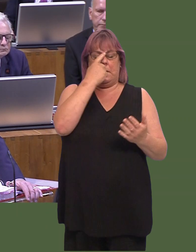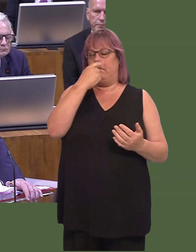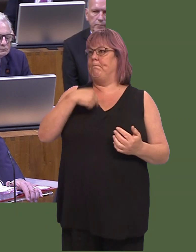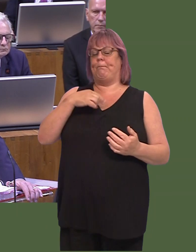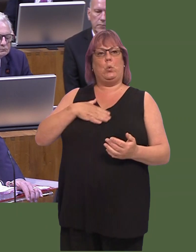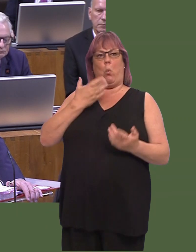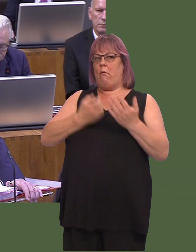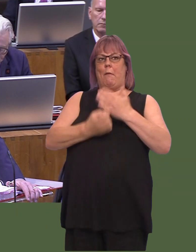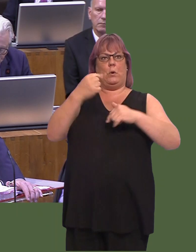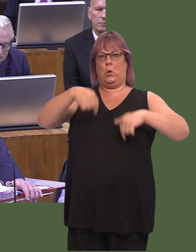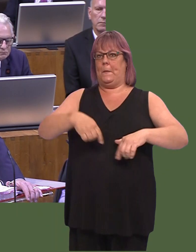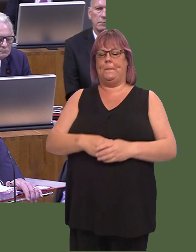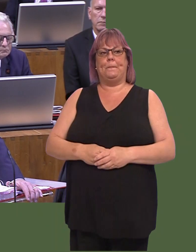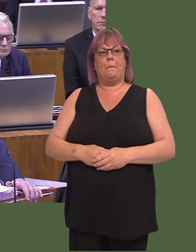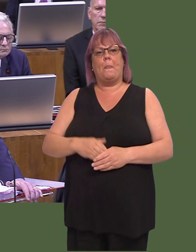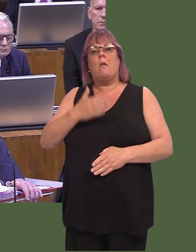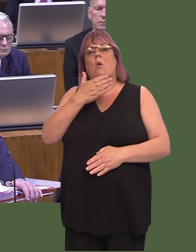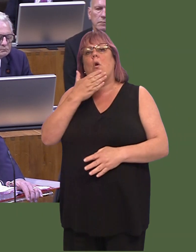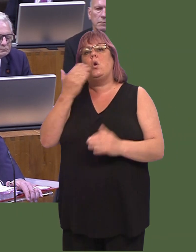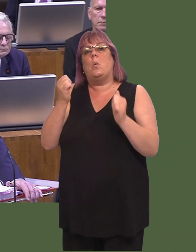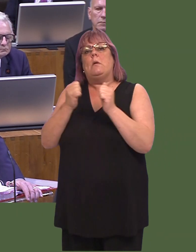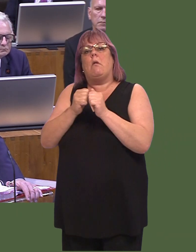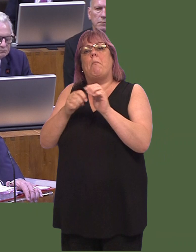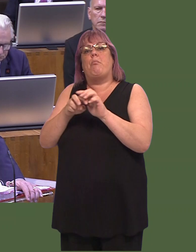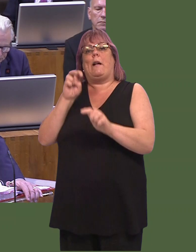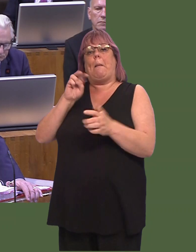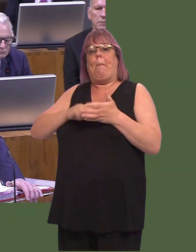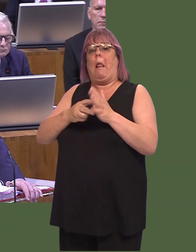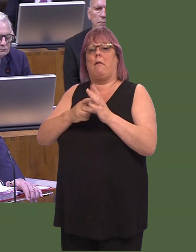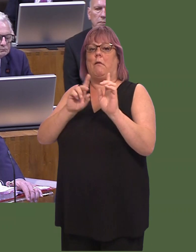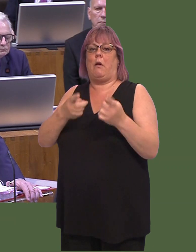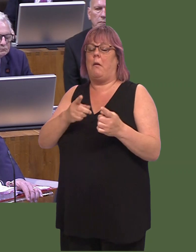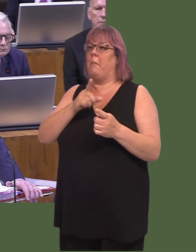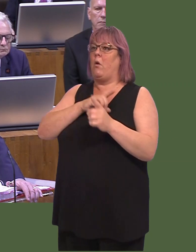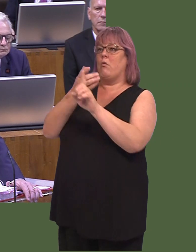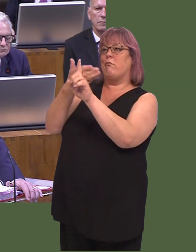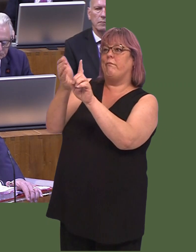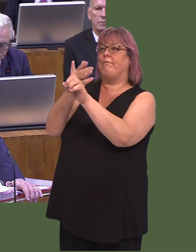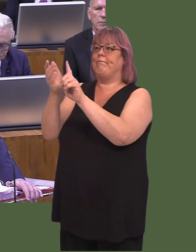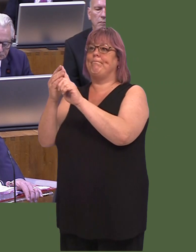That is not what we want. A 'no deal' Brexit cannot be planned for, because if we can't attract doctors and nurses